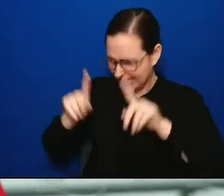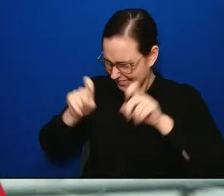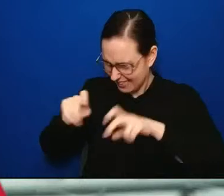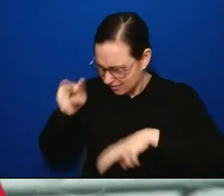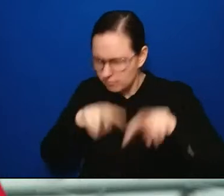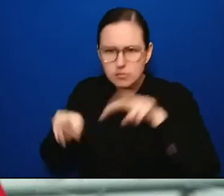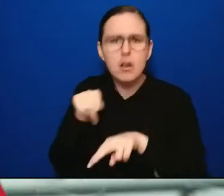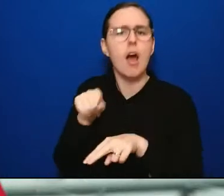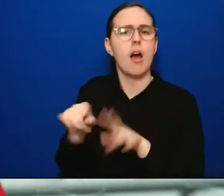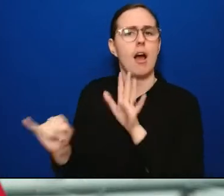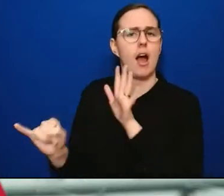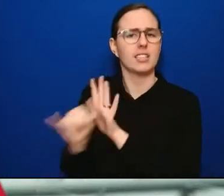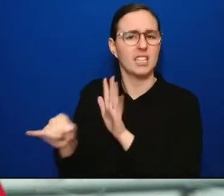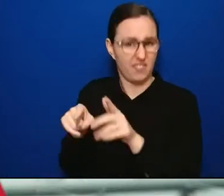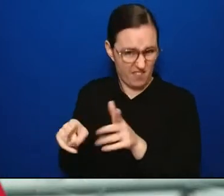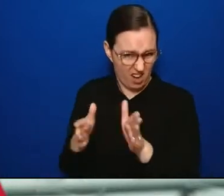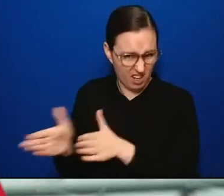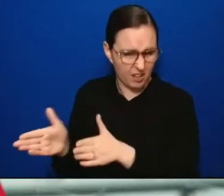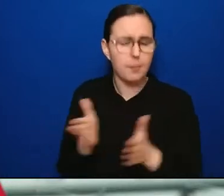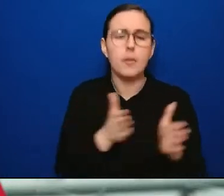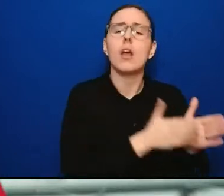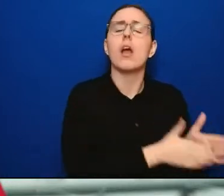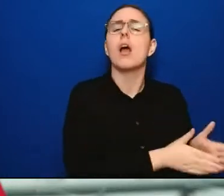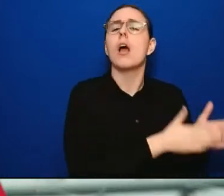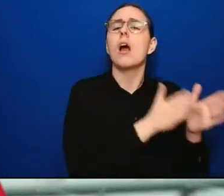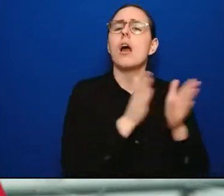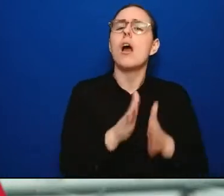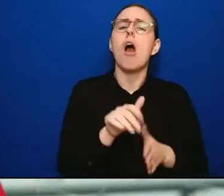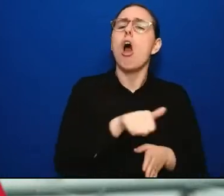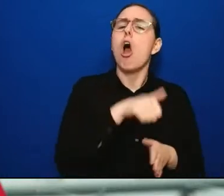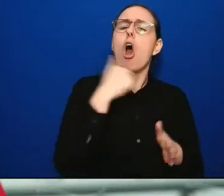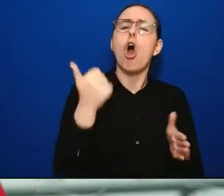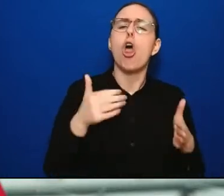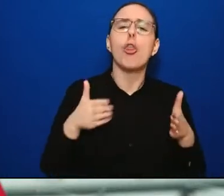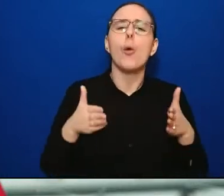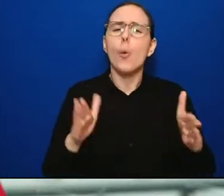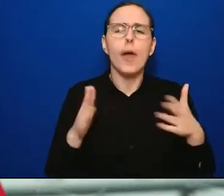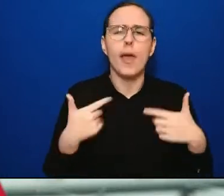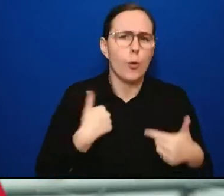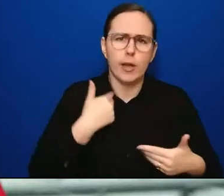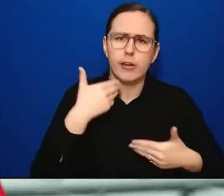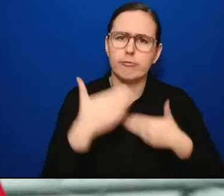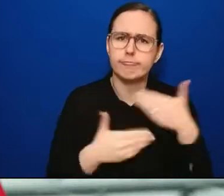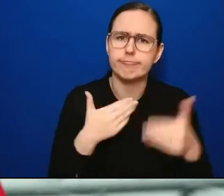. We are looking at. How do we